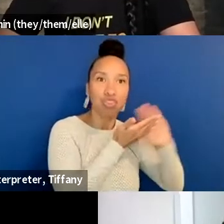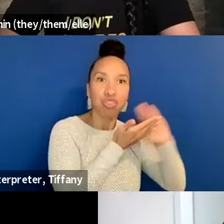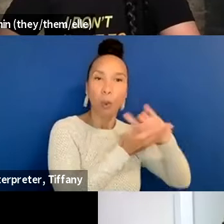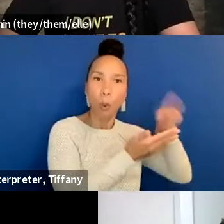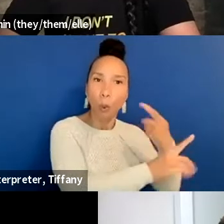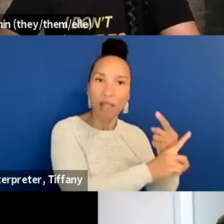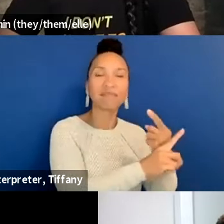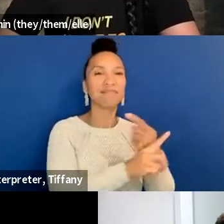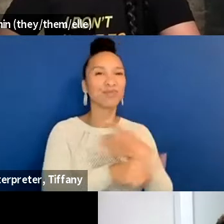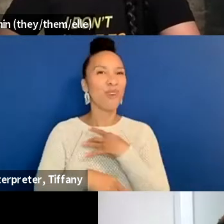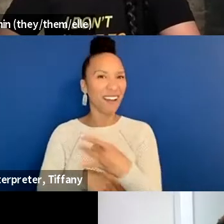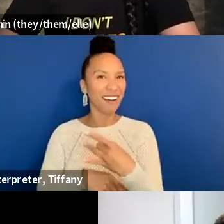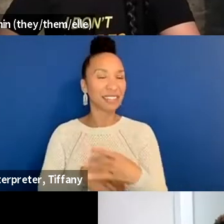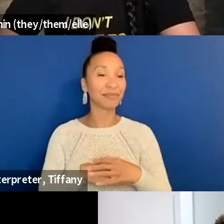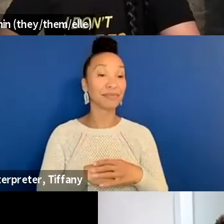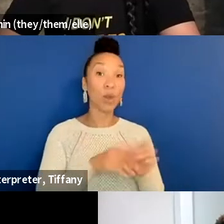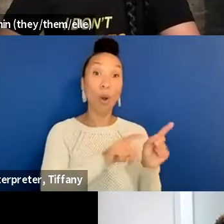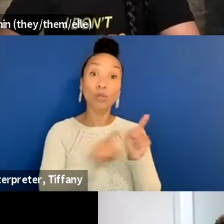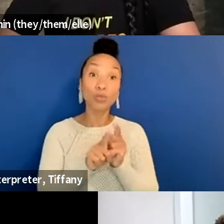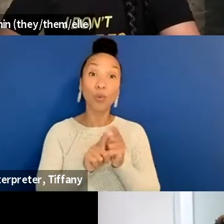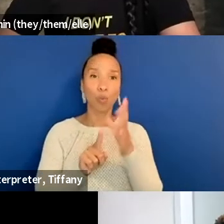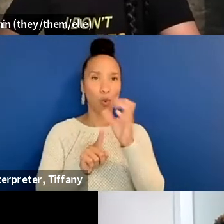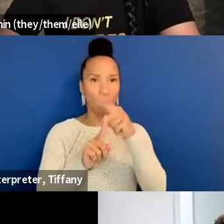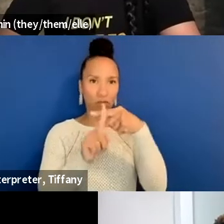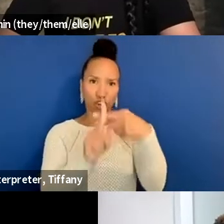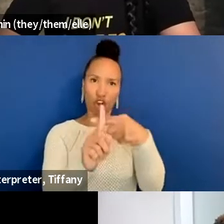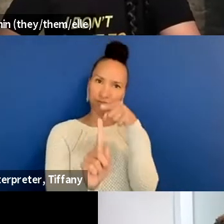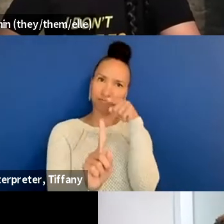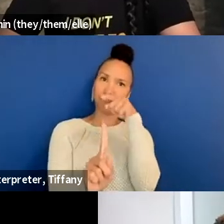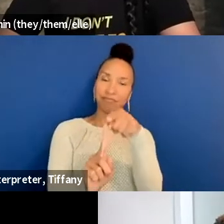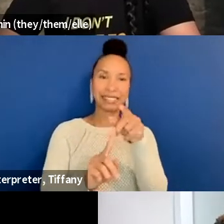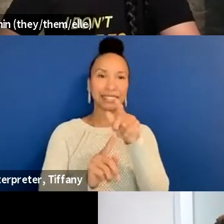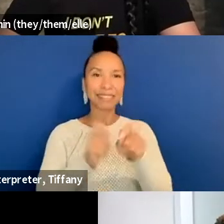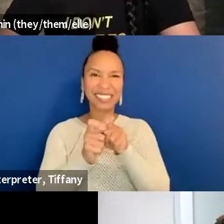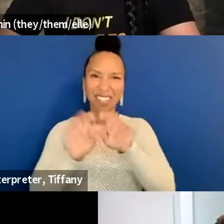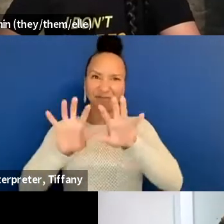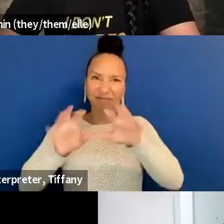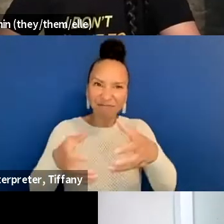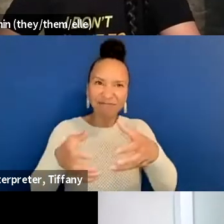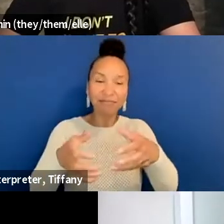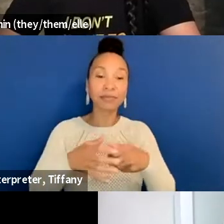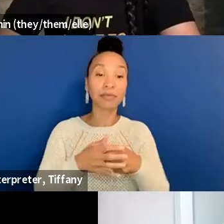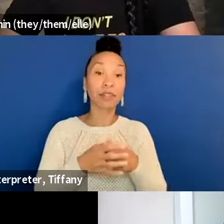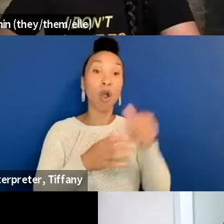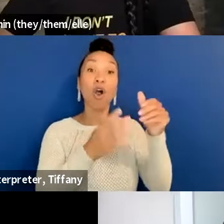Leah (she/her): exciting that people are intentionally reaching out and seeking seeking out busy as well.